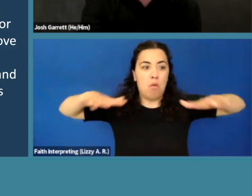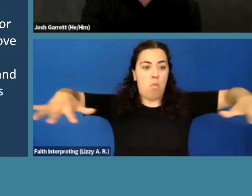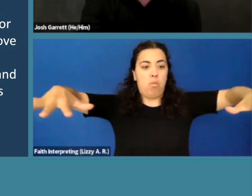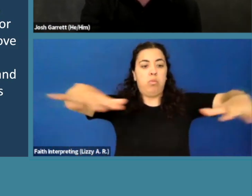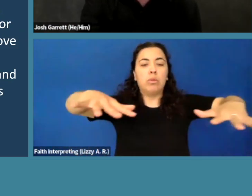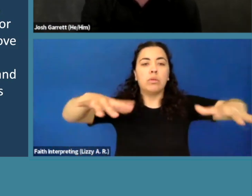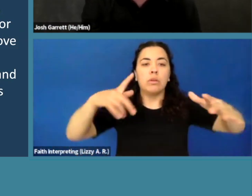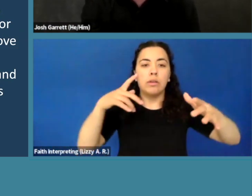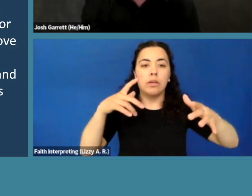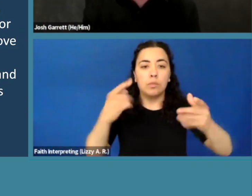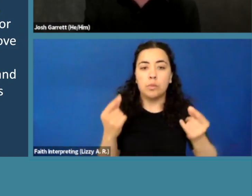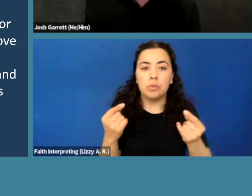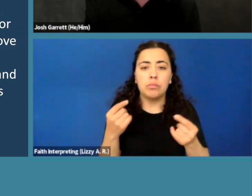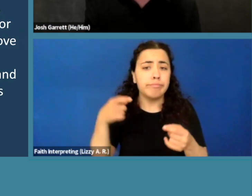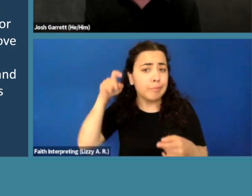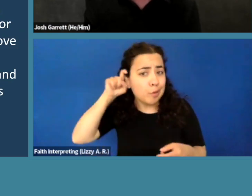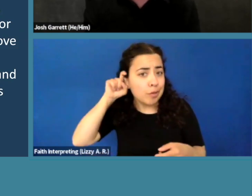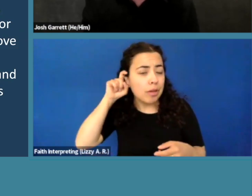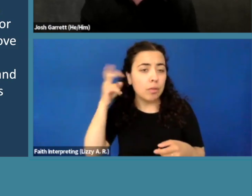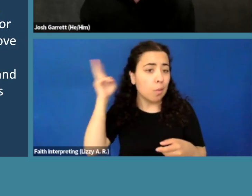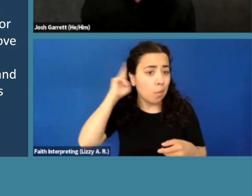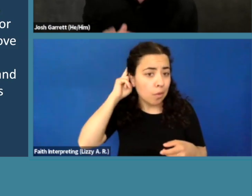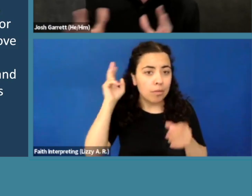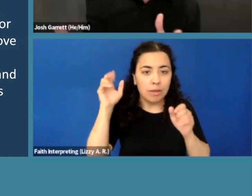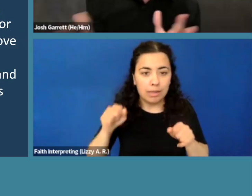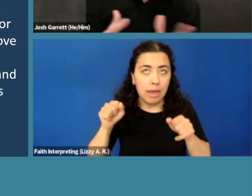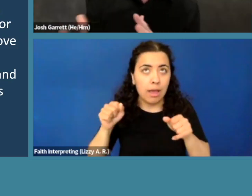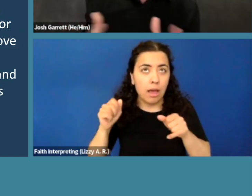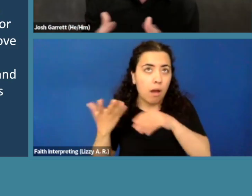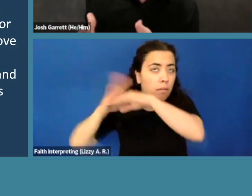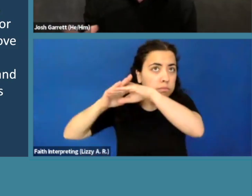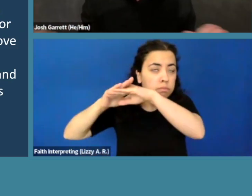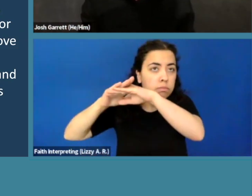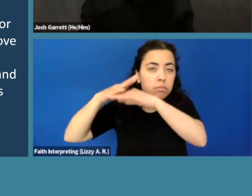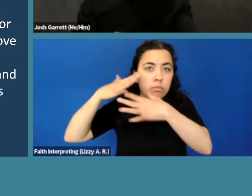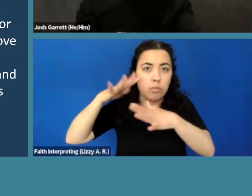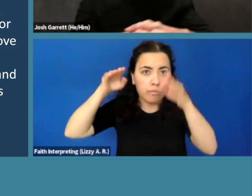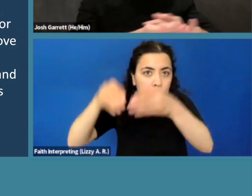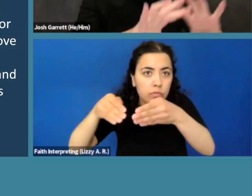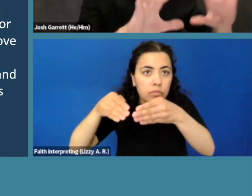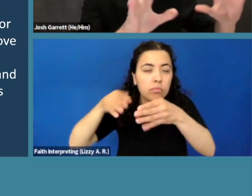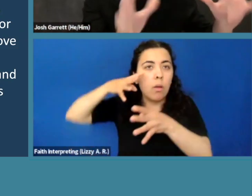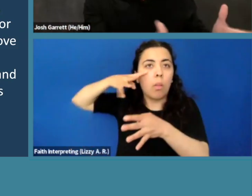and they can be used with hearing aids or cochlear implants. So there's two basic systems that can be utilized within where it's built